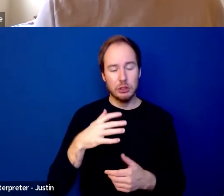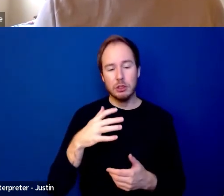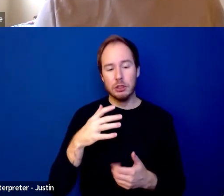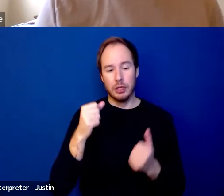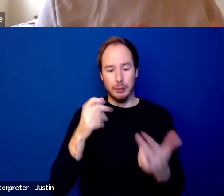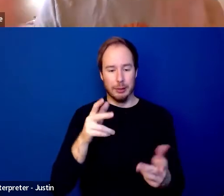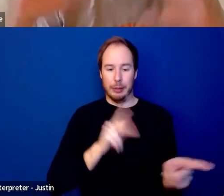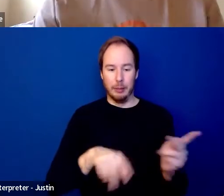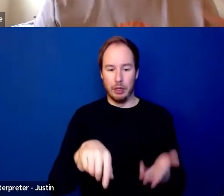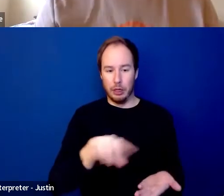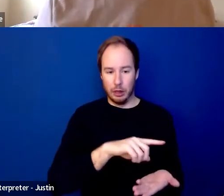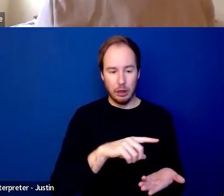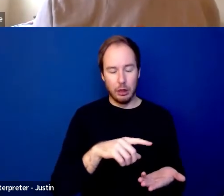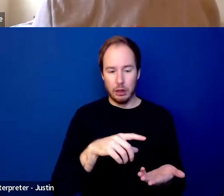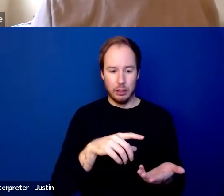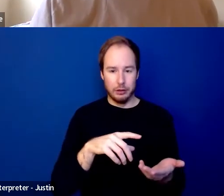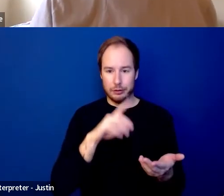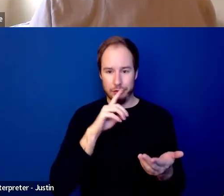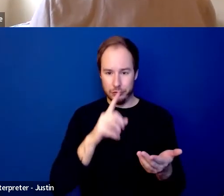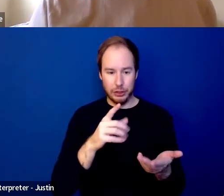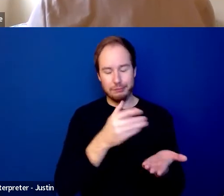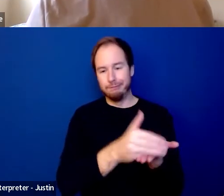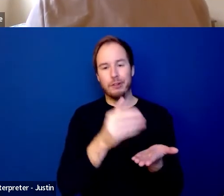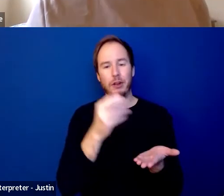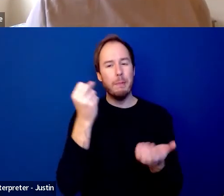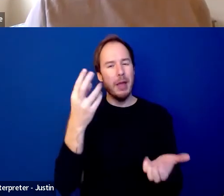are sort of multiply excluded in different ways.